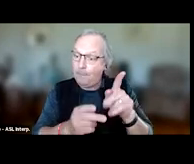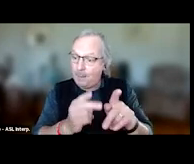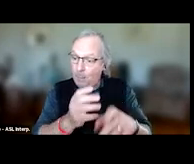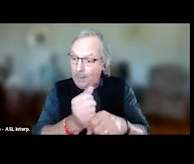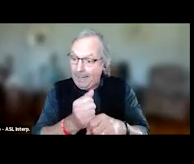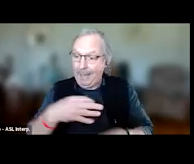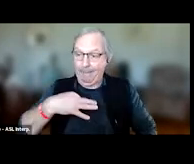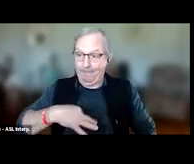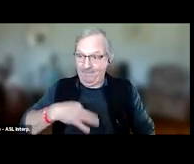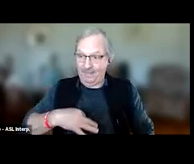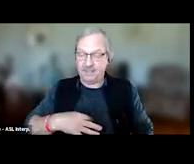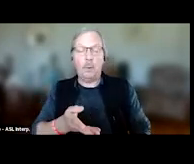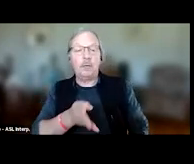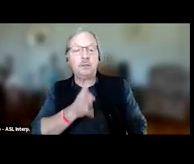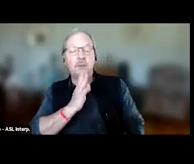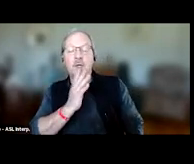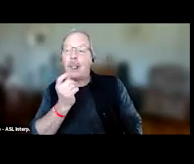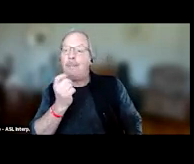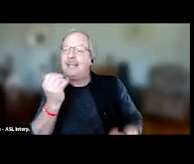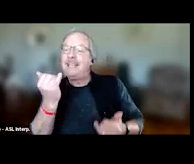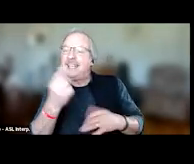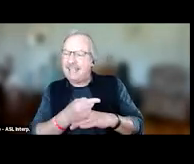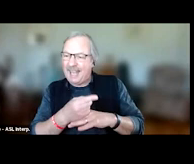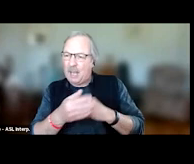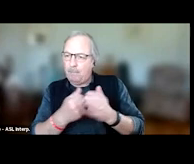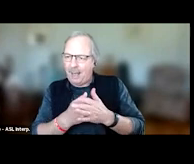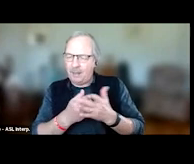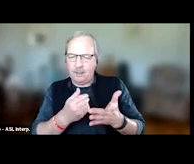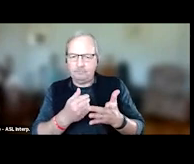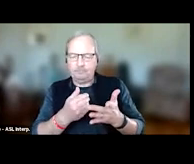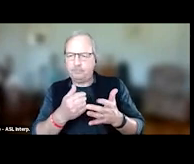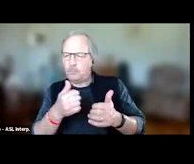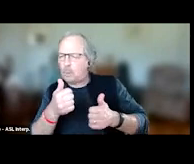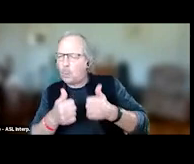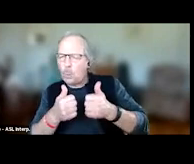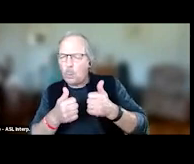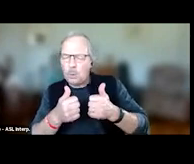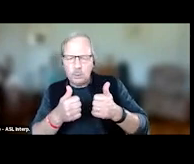So I wanted to talk a little bit today about the ways in which we do that in DC